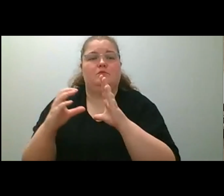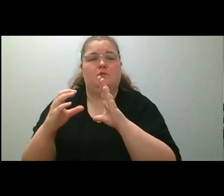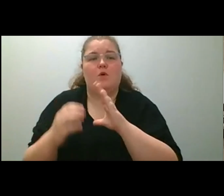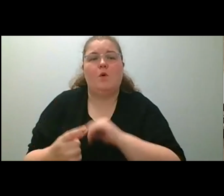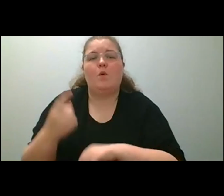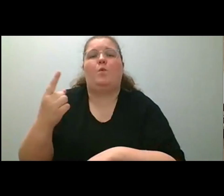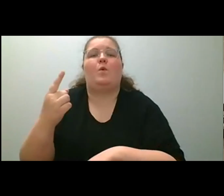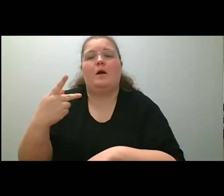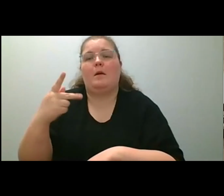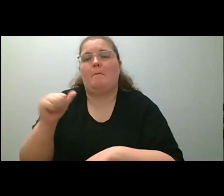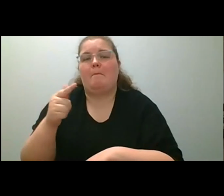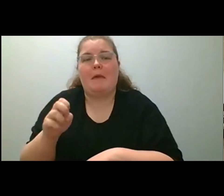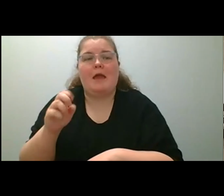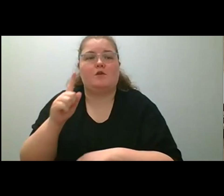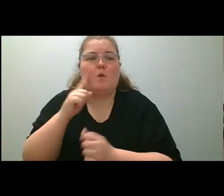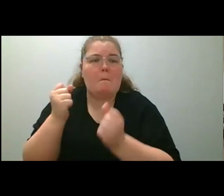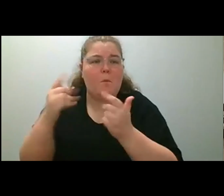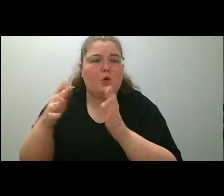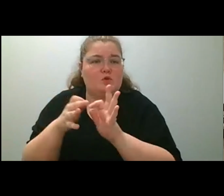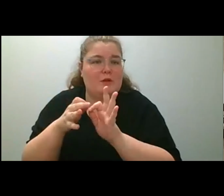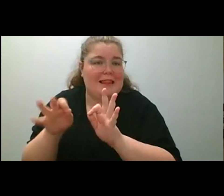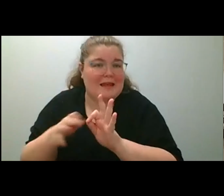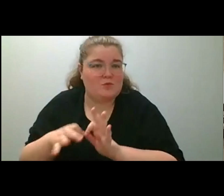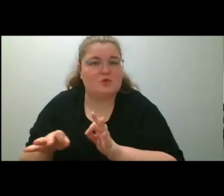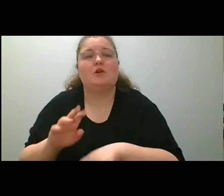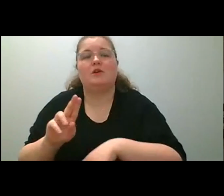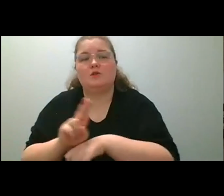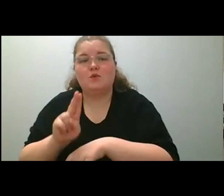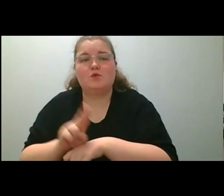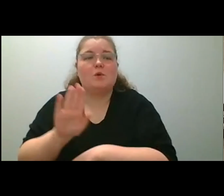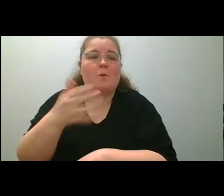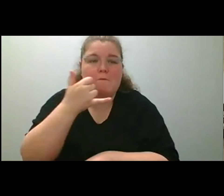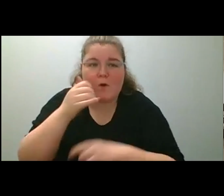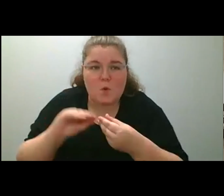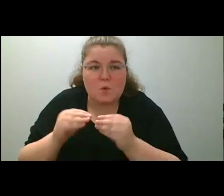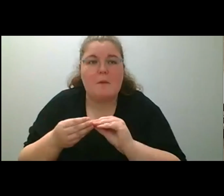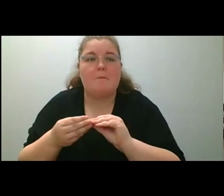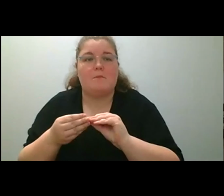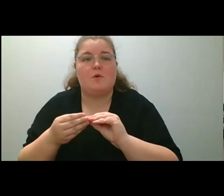that provides that in multiple languages with your, you know, phone number that hopefully you have